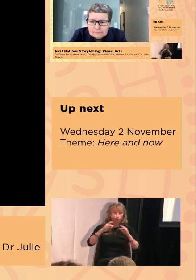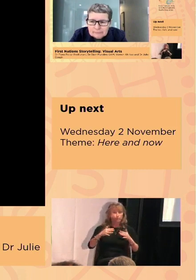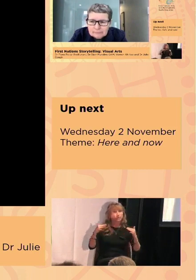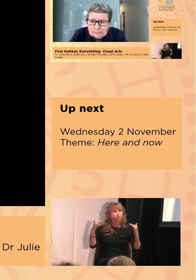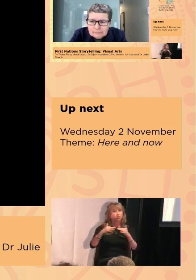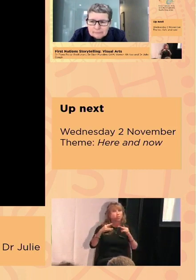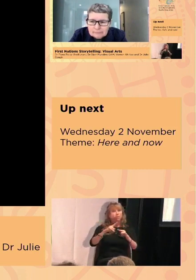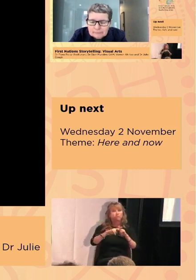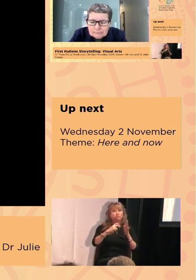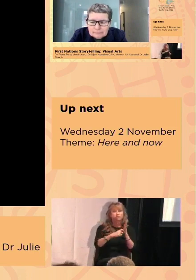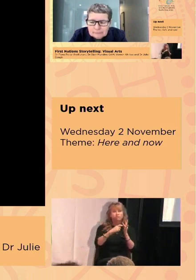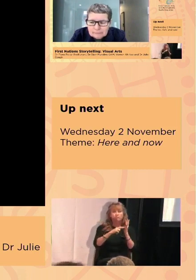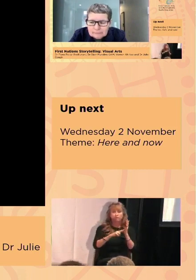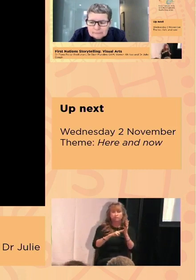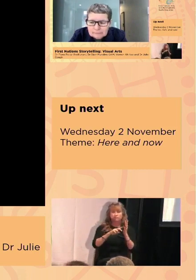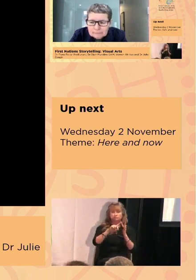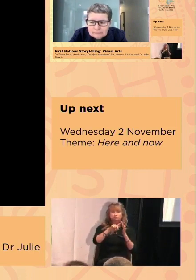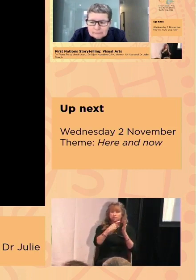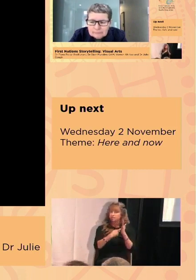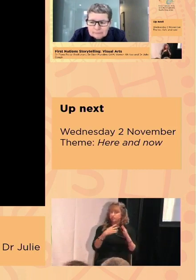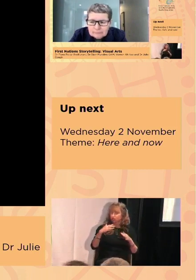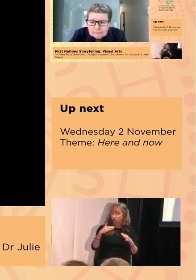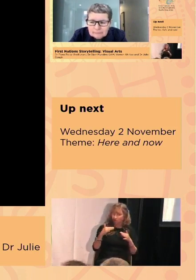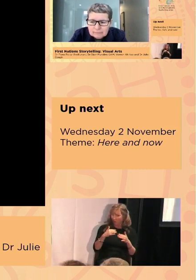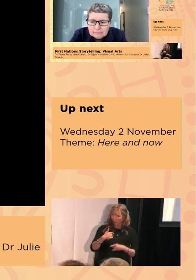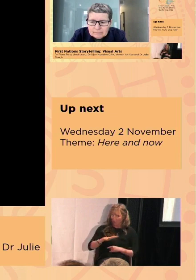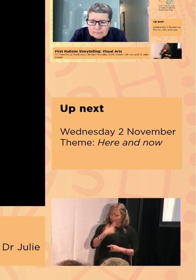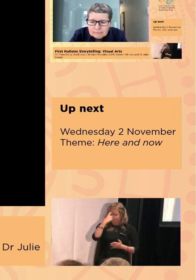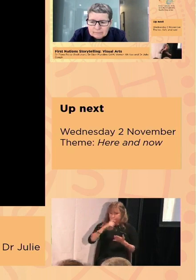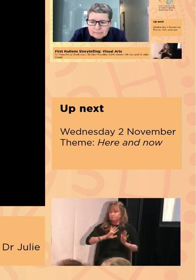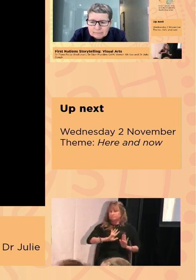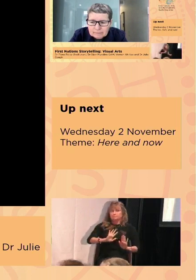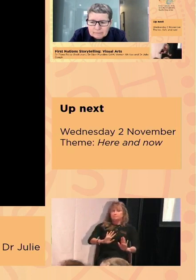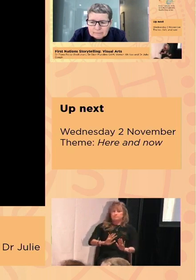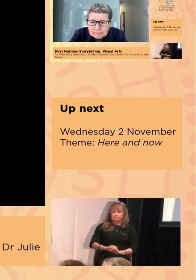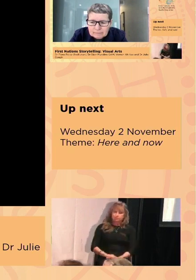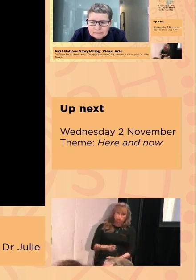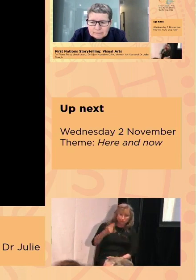This institution is reluctant to acknowledge the Australian Frontier Wars, saying instead,